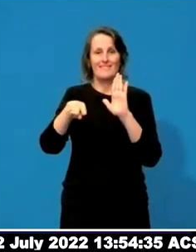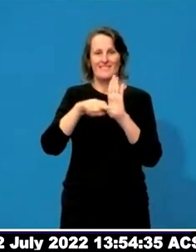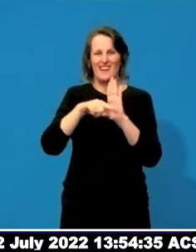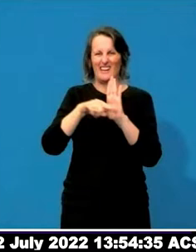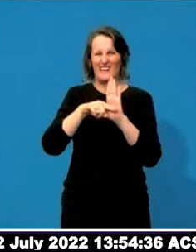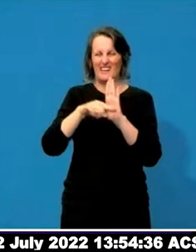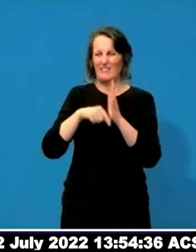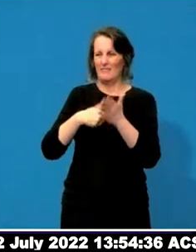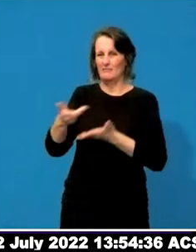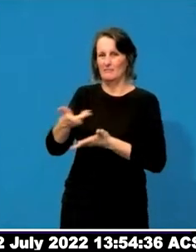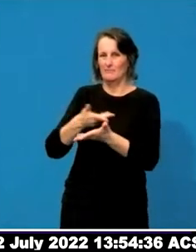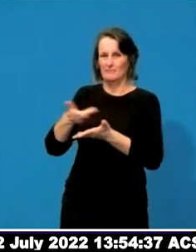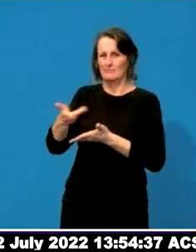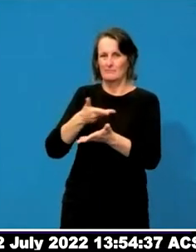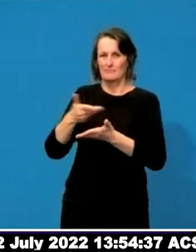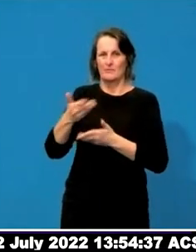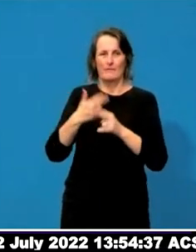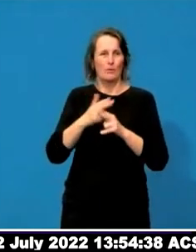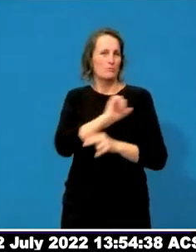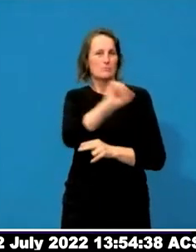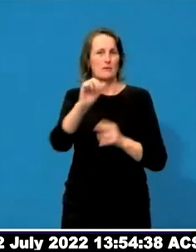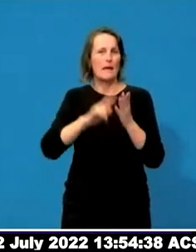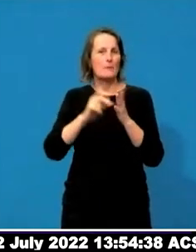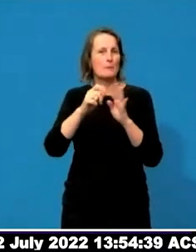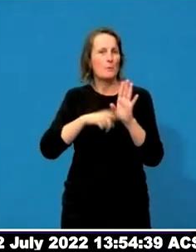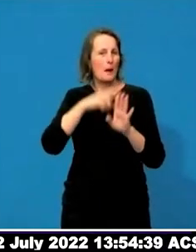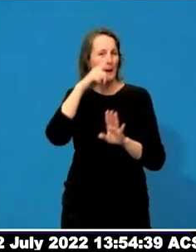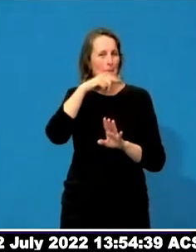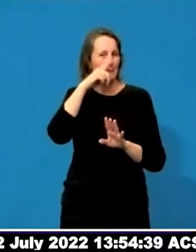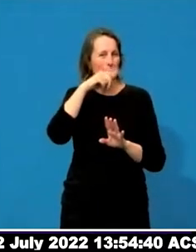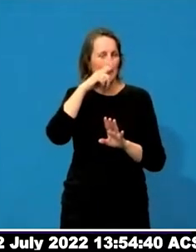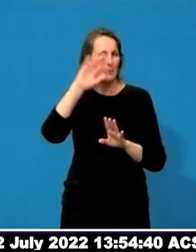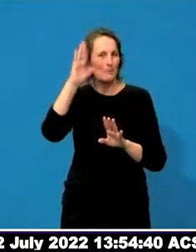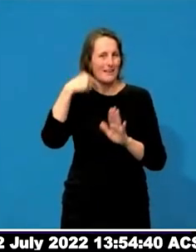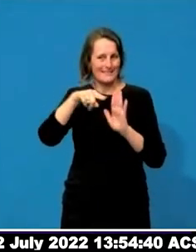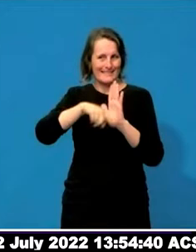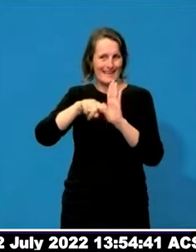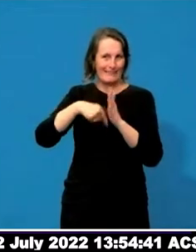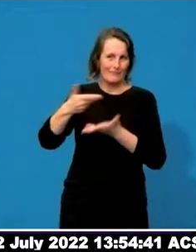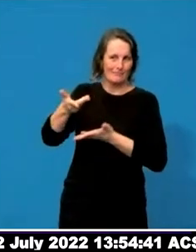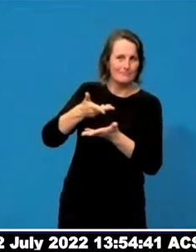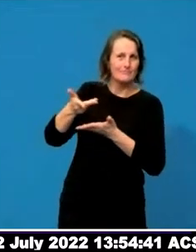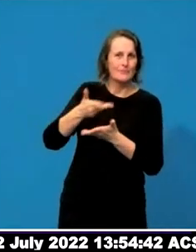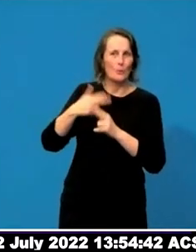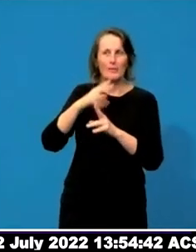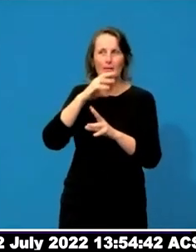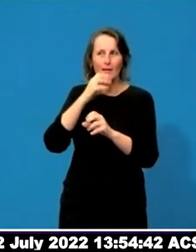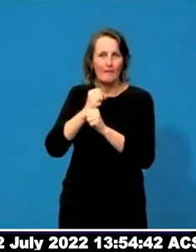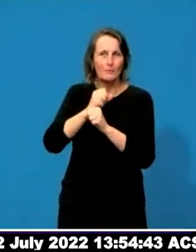that Anangu people have had in the past or presently with government agencies.